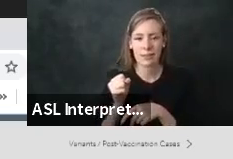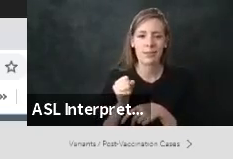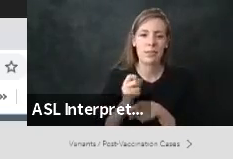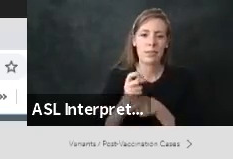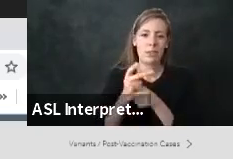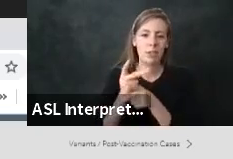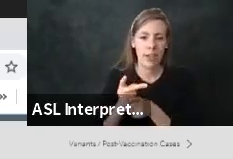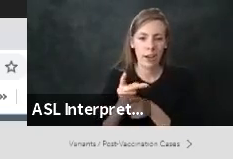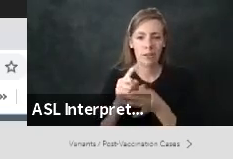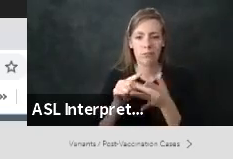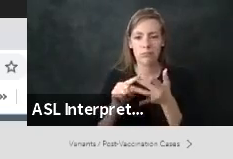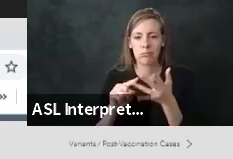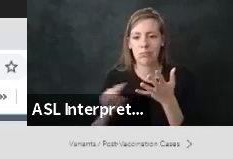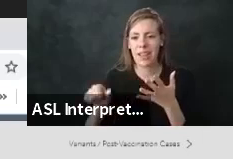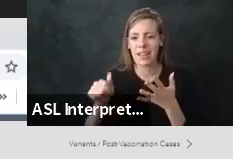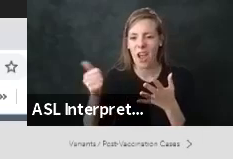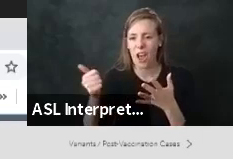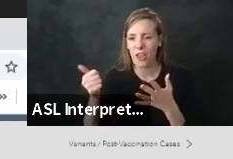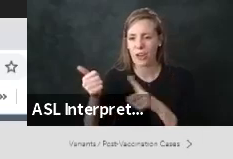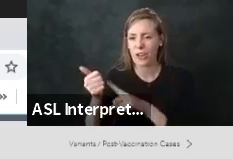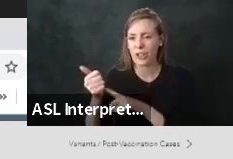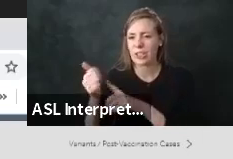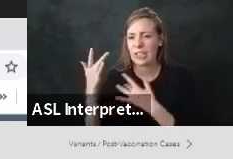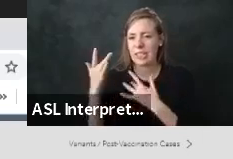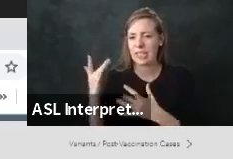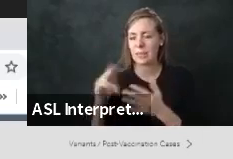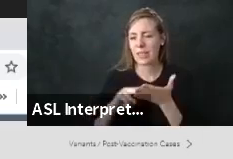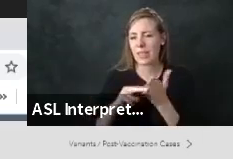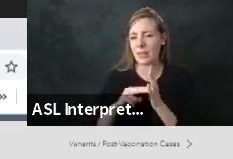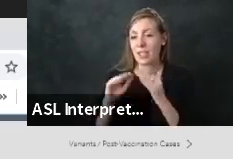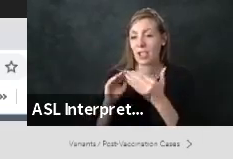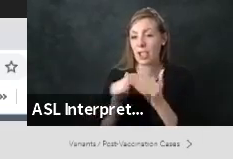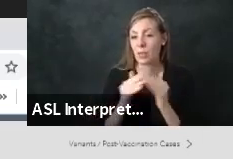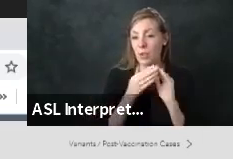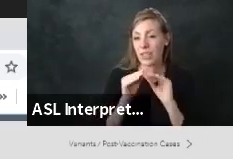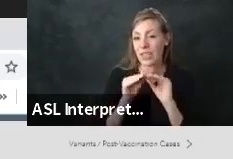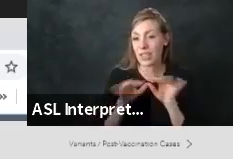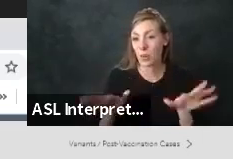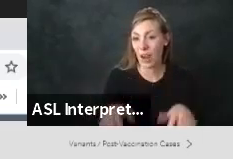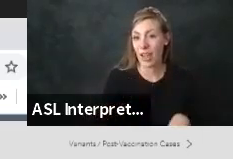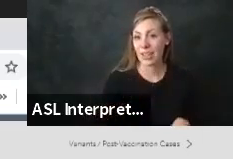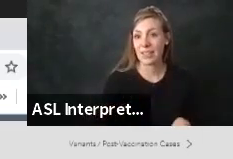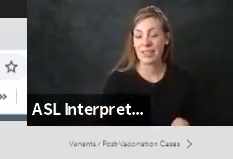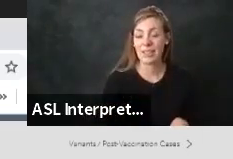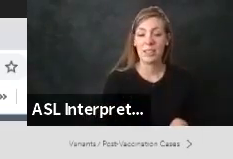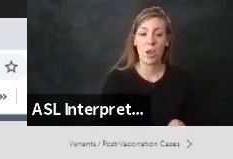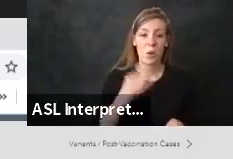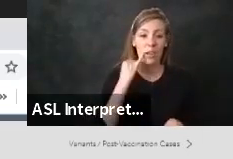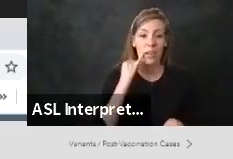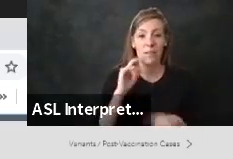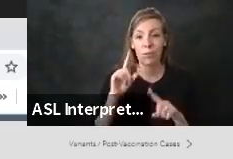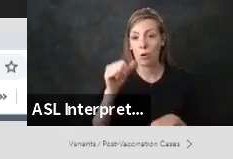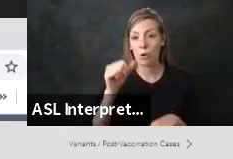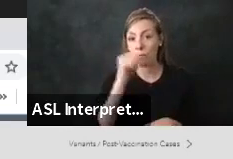the primarily consist of community transmission. So, for example, if someone went to a bar or a restaurant